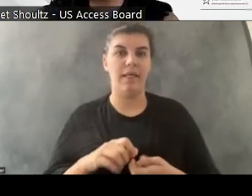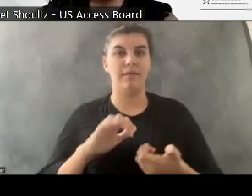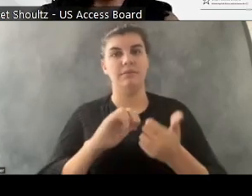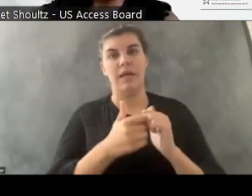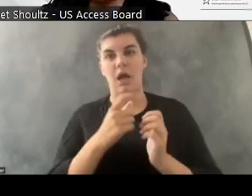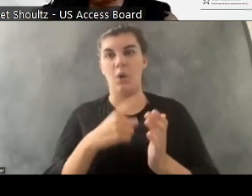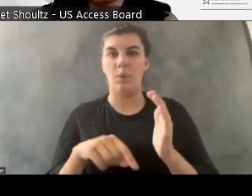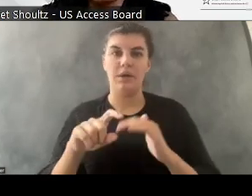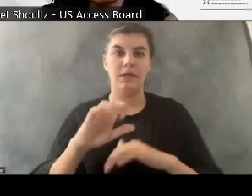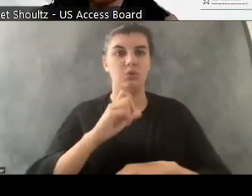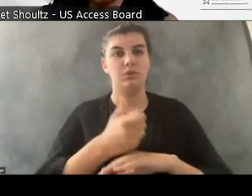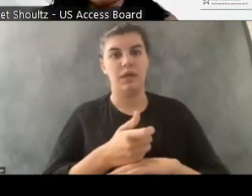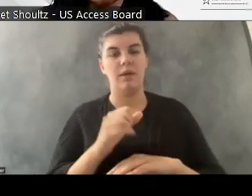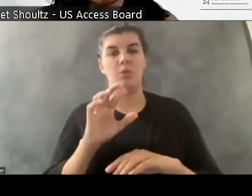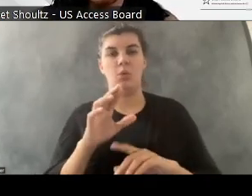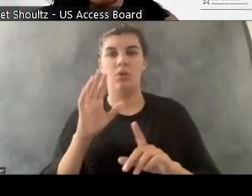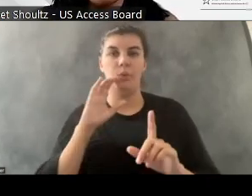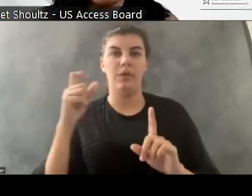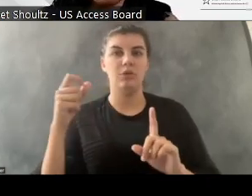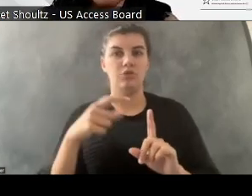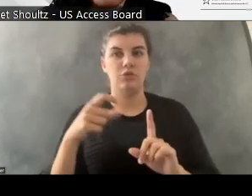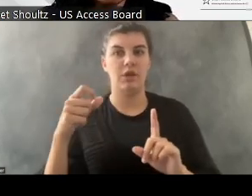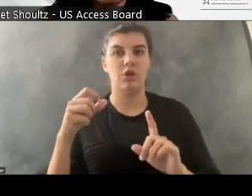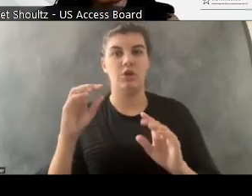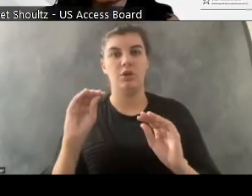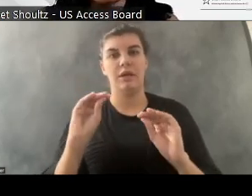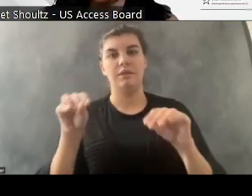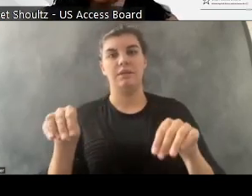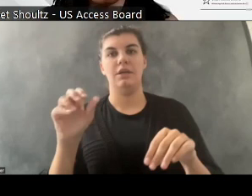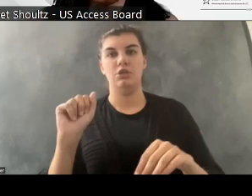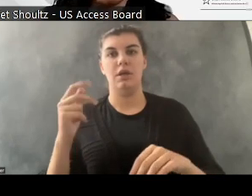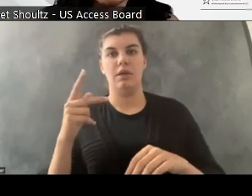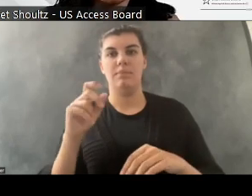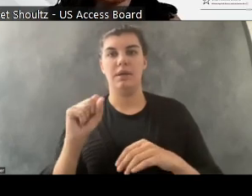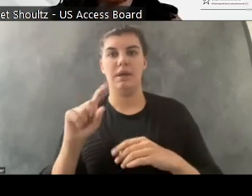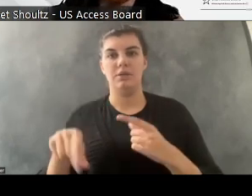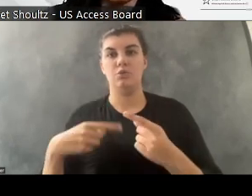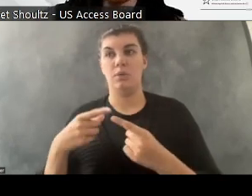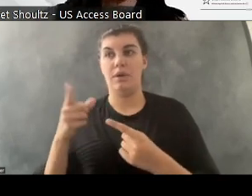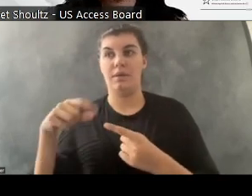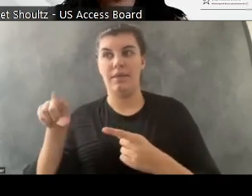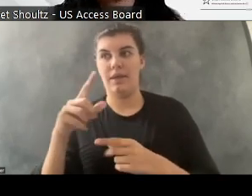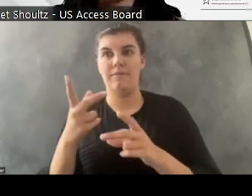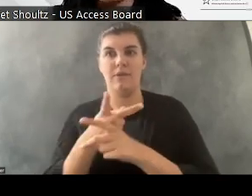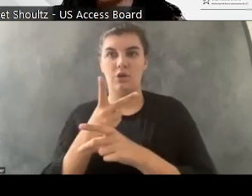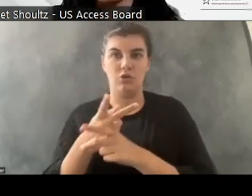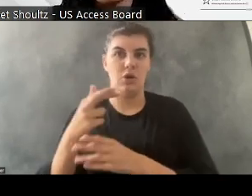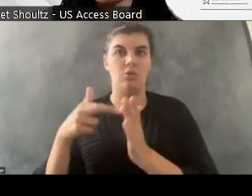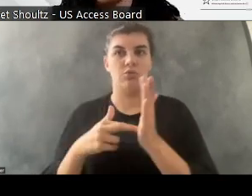would trigger installation of APS when they do their rulemaking in adopting these guidelines.